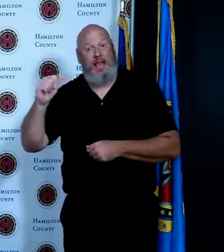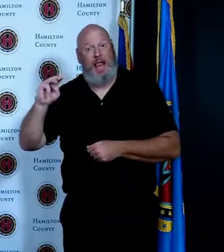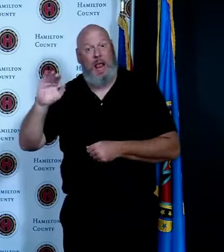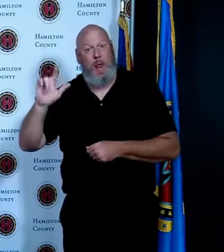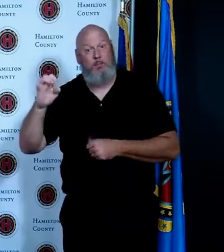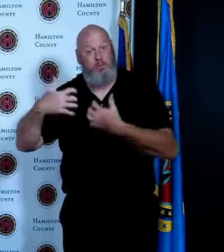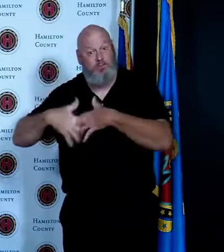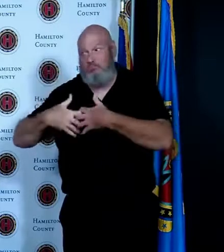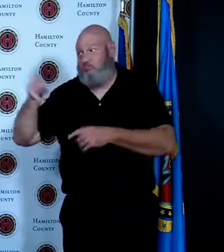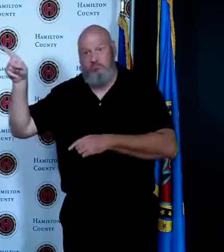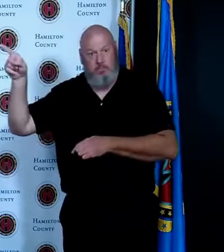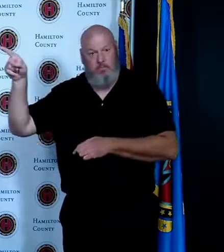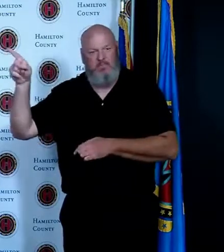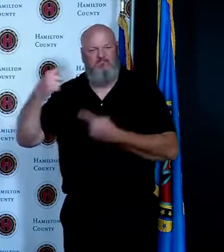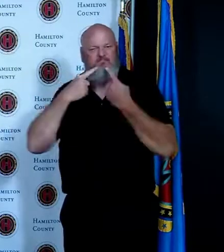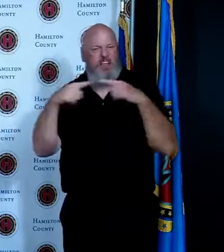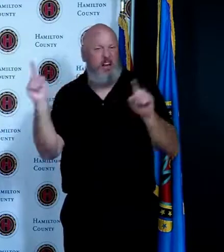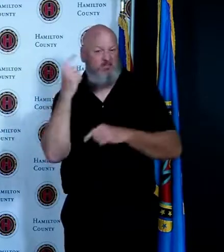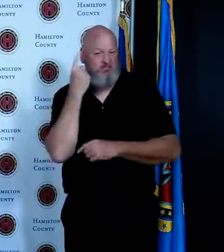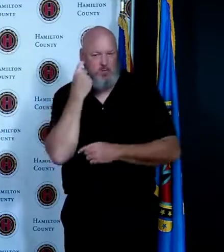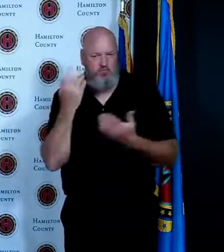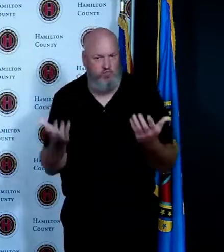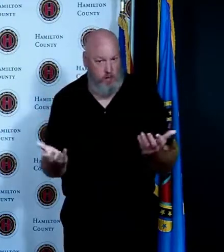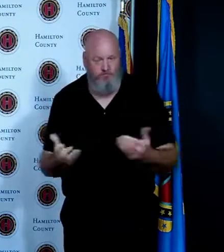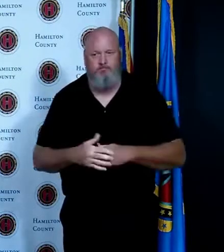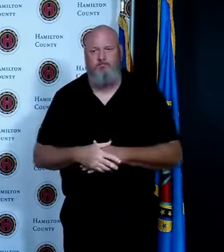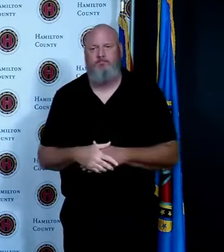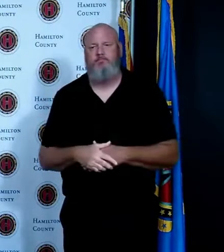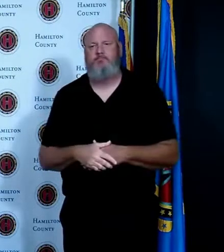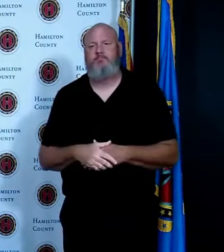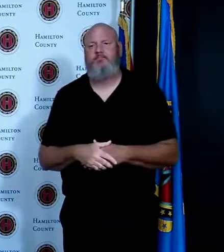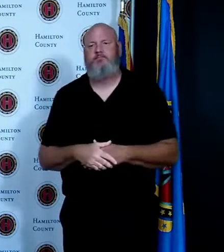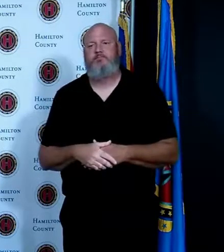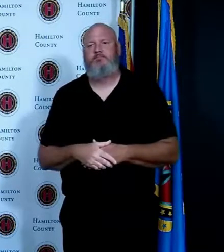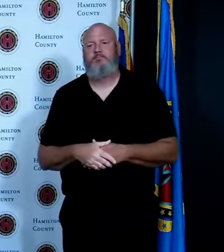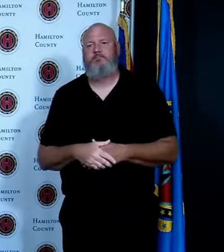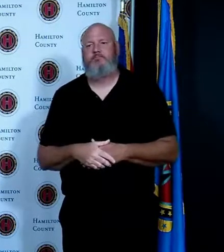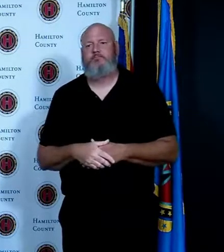something we can do here to allow for that and it's putting a mask on